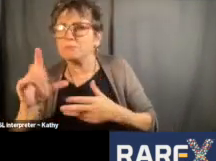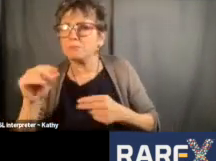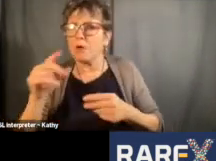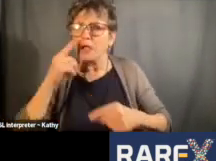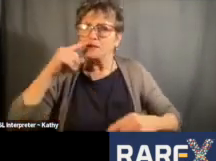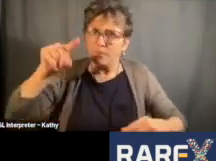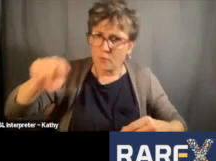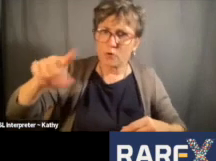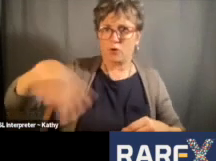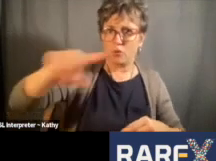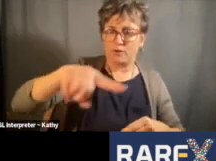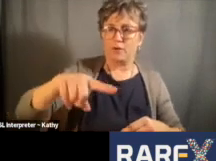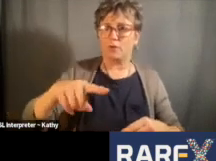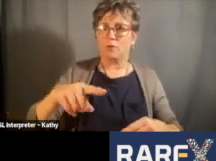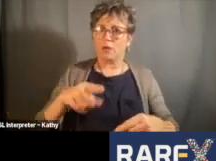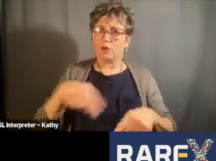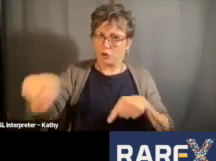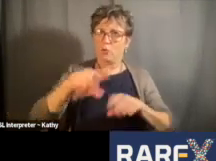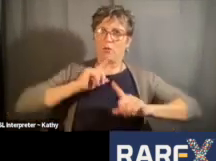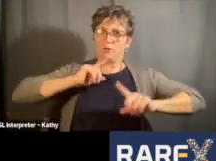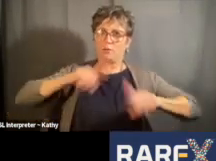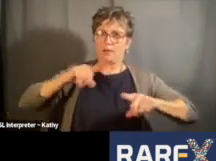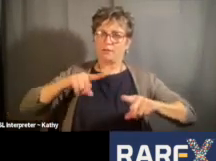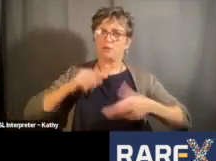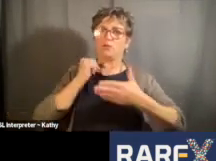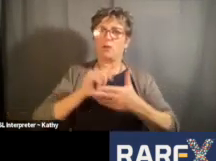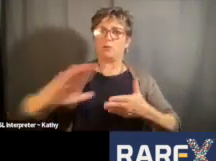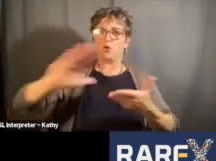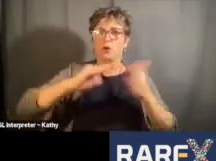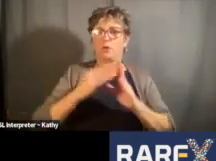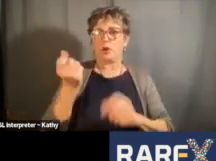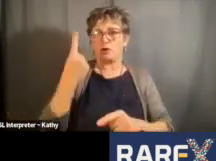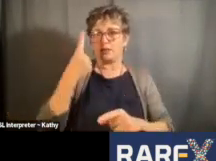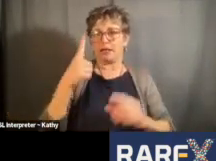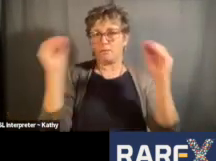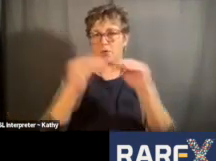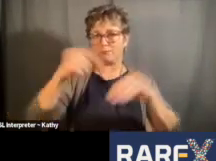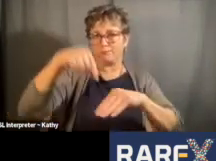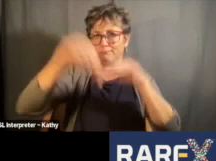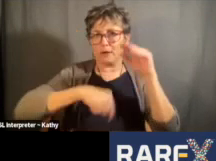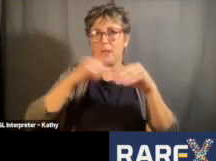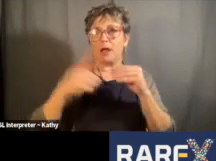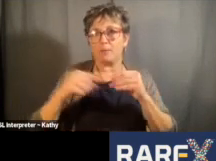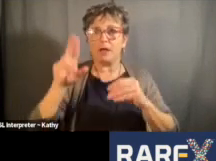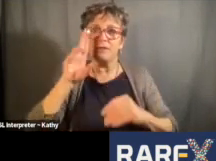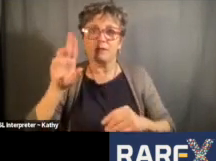community can better understand what this disease is, how it develops, and how it affects families.